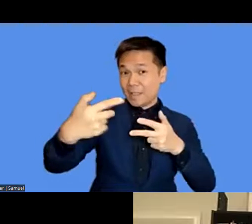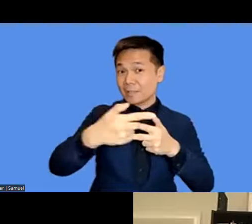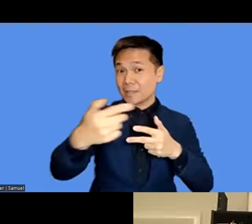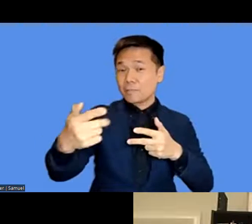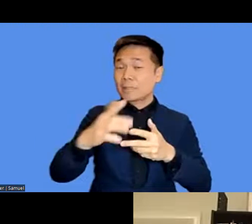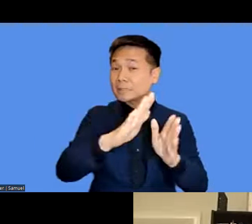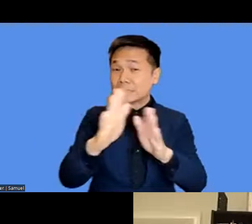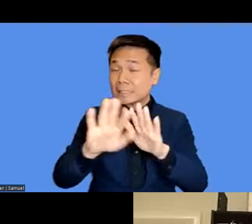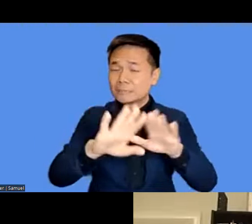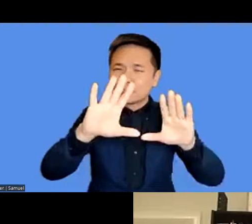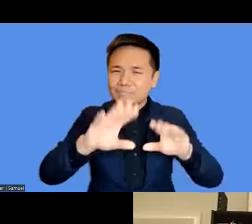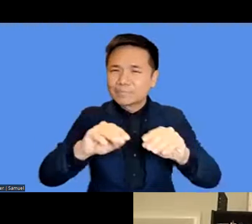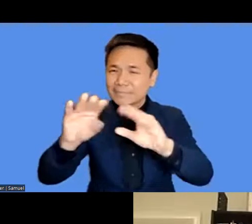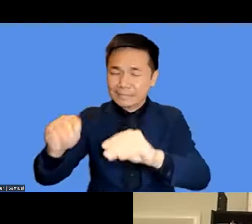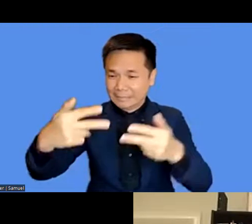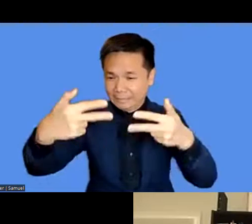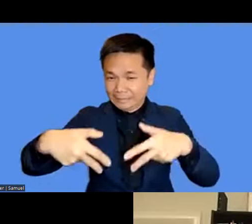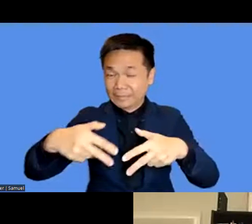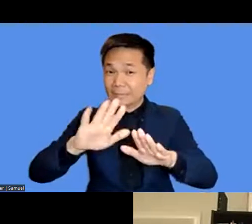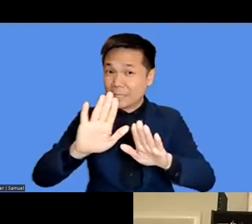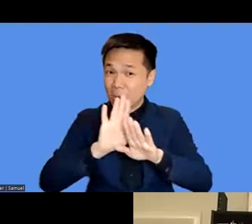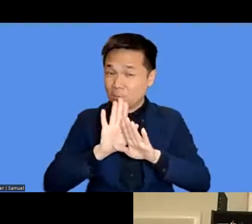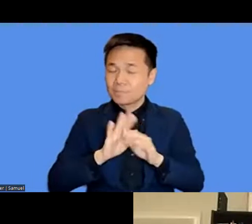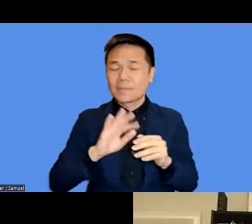We will wait to answer questions until the presentations are done.